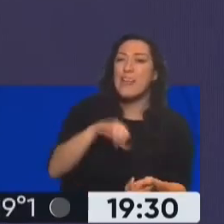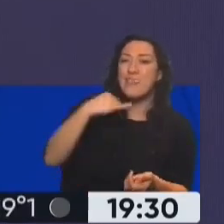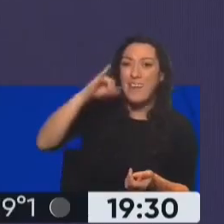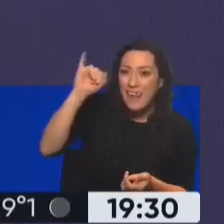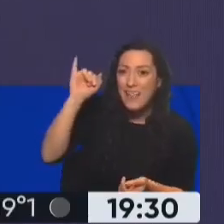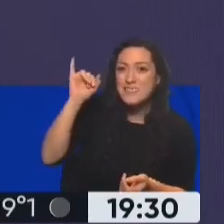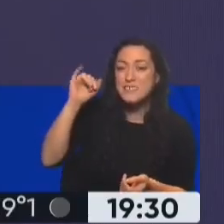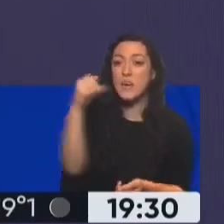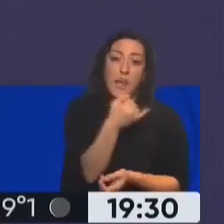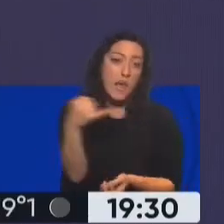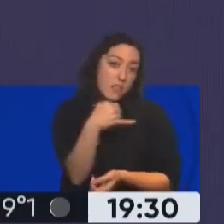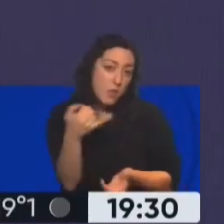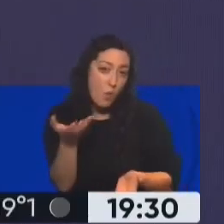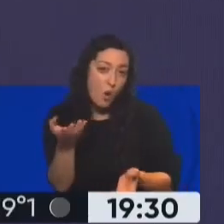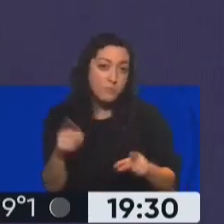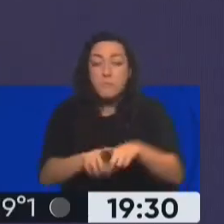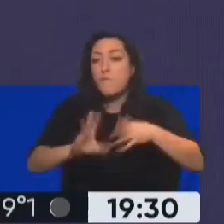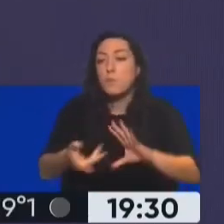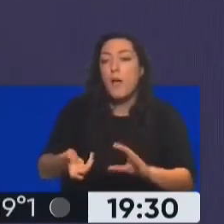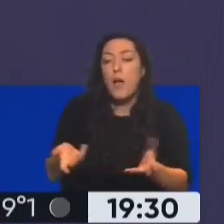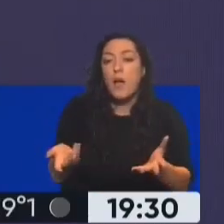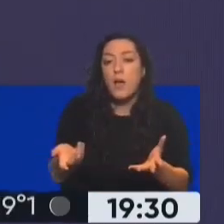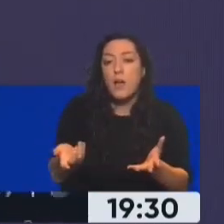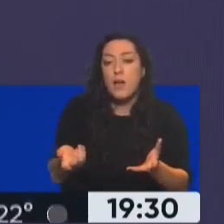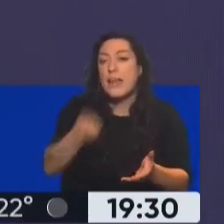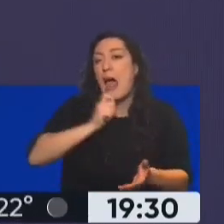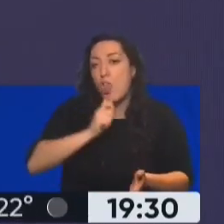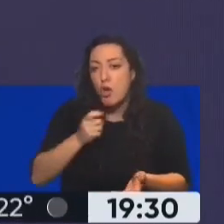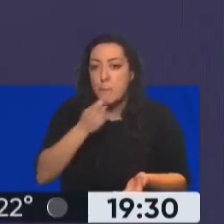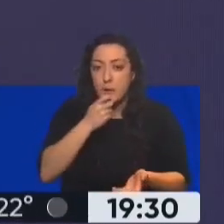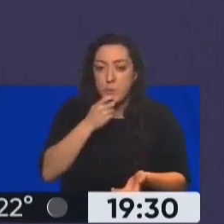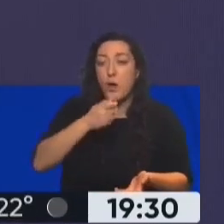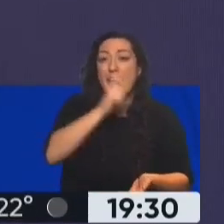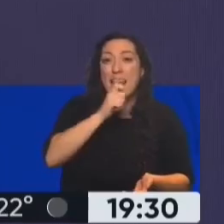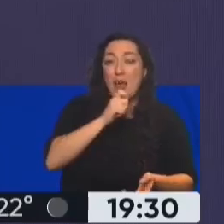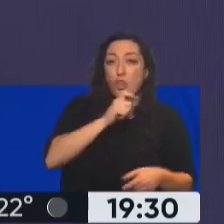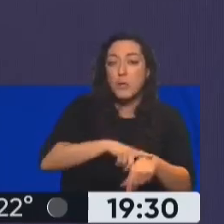It's like ice cream. You have an ice cream. As time goes by, it's worth less.